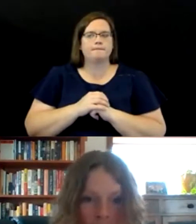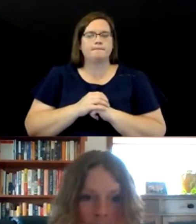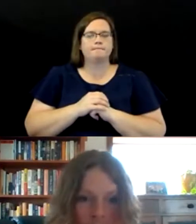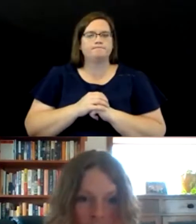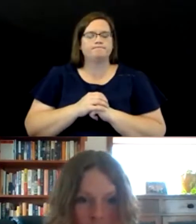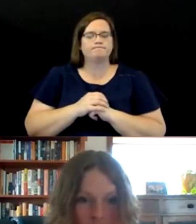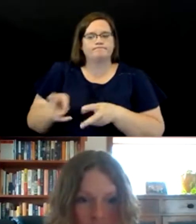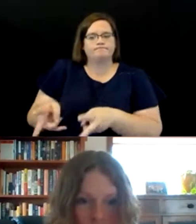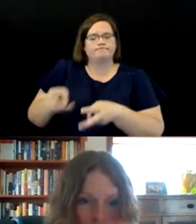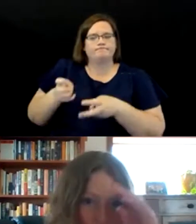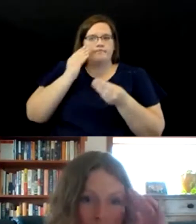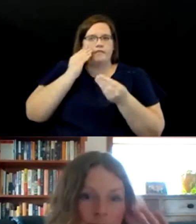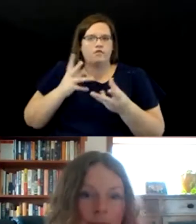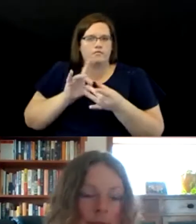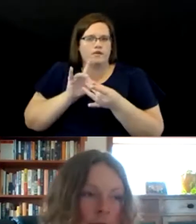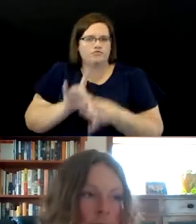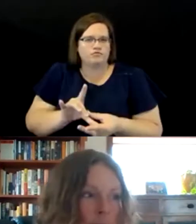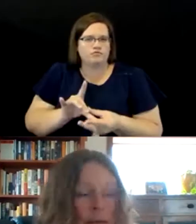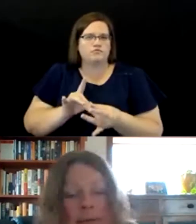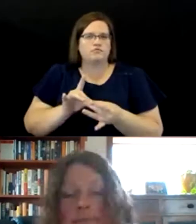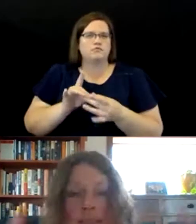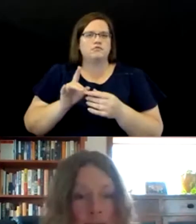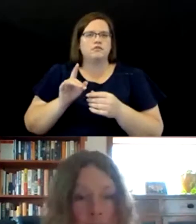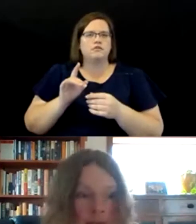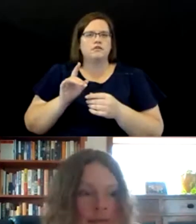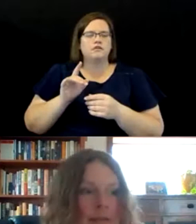on specifically by level of -- by disabilities.